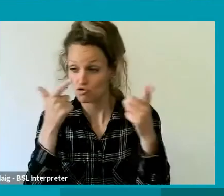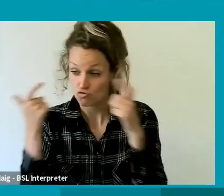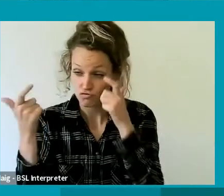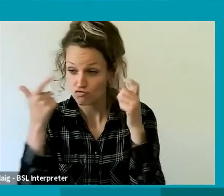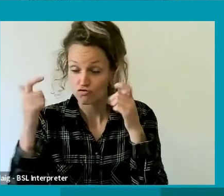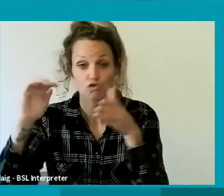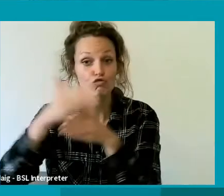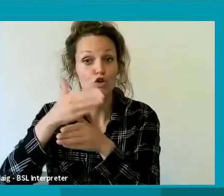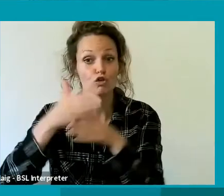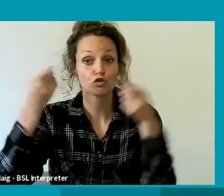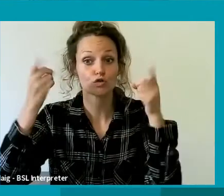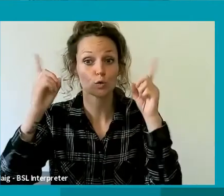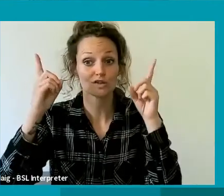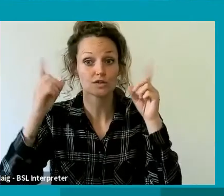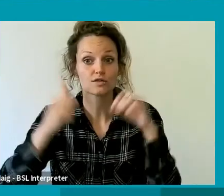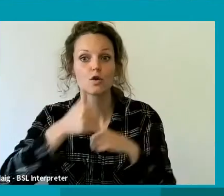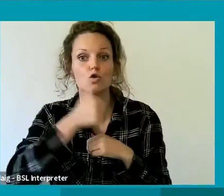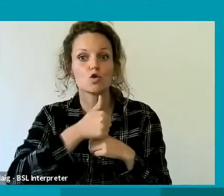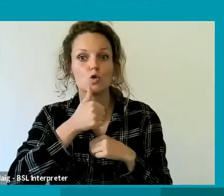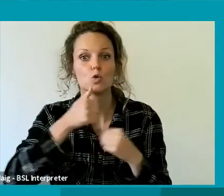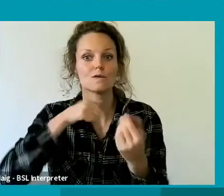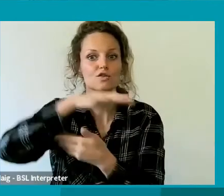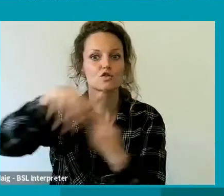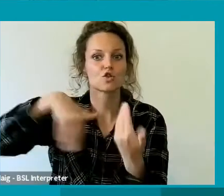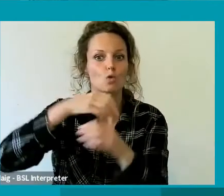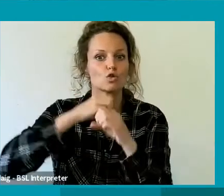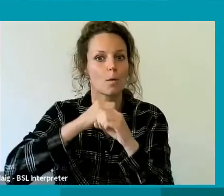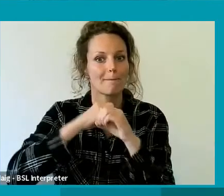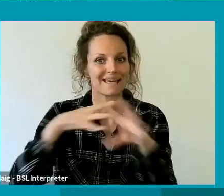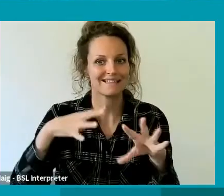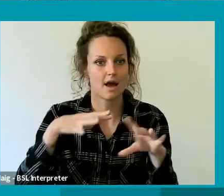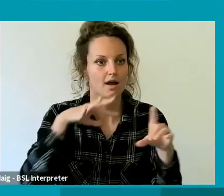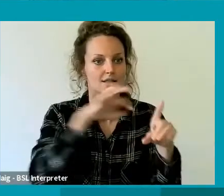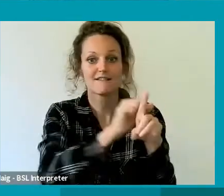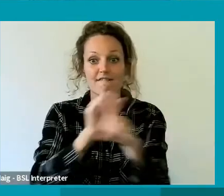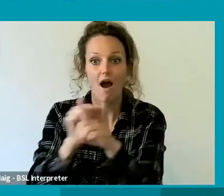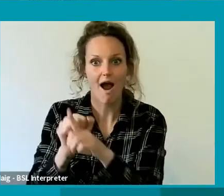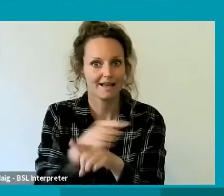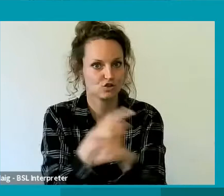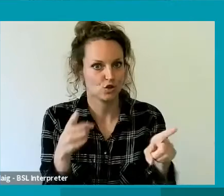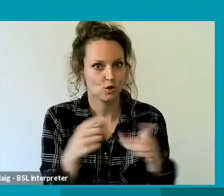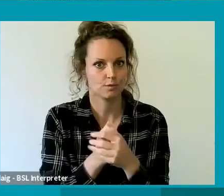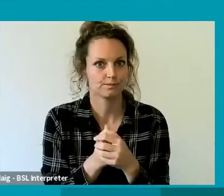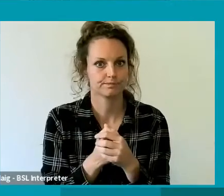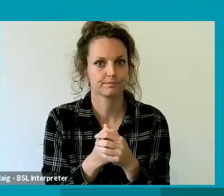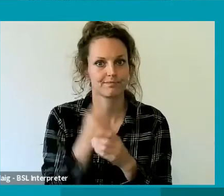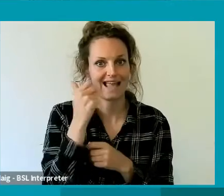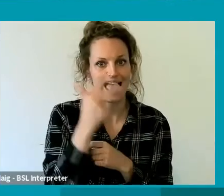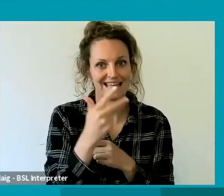media to find you. And 87% use LinkedIn, so if you're not on LinkedIn, it's OK.